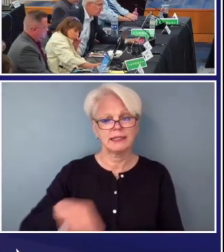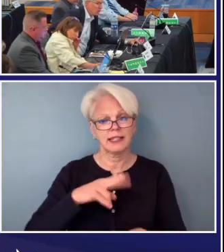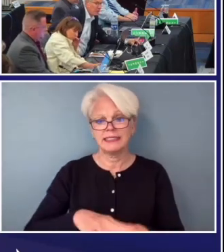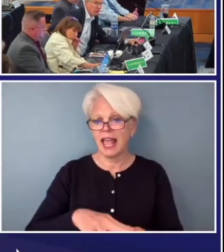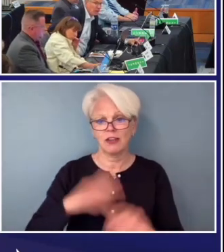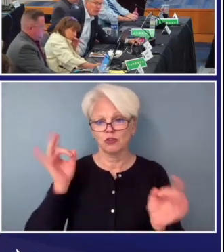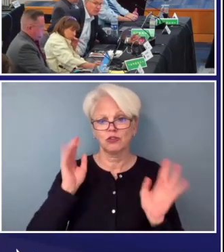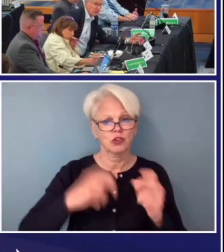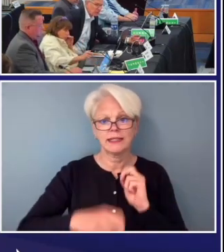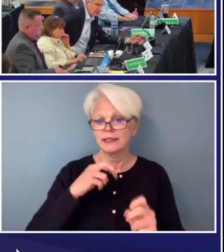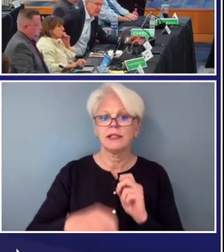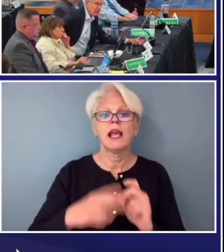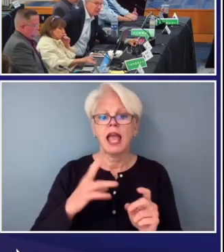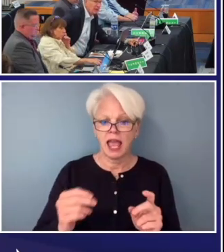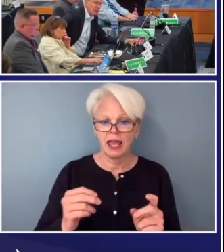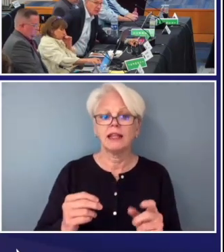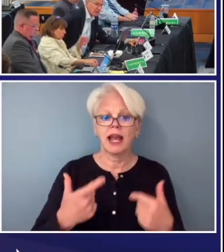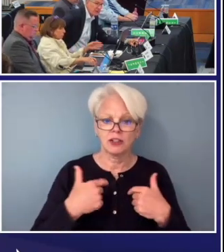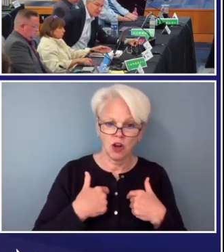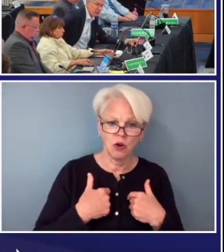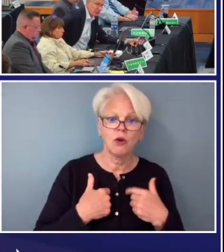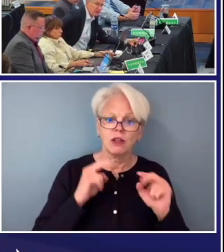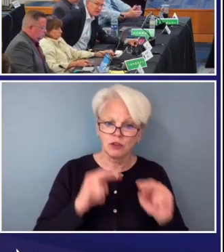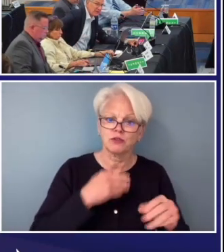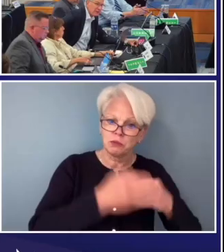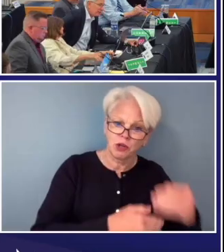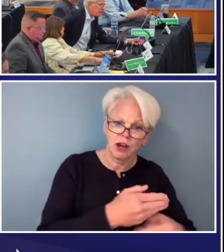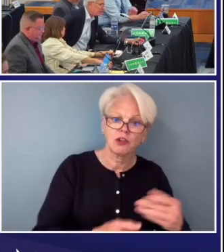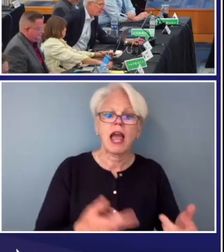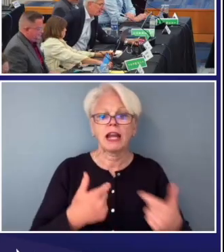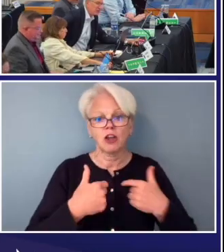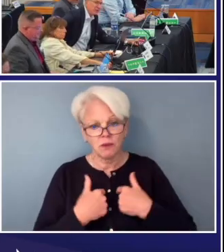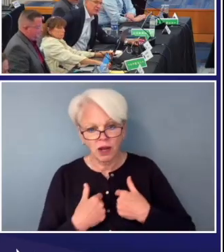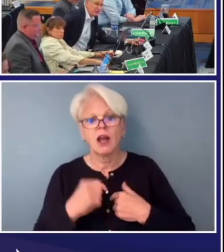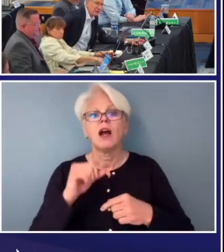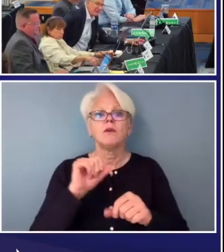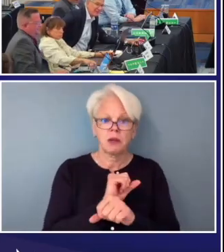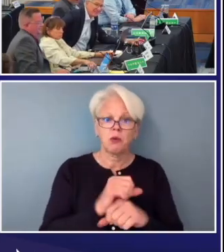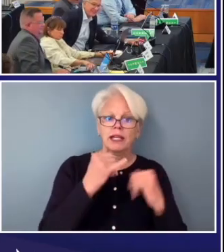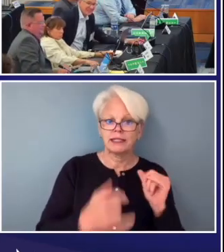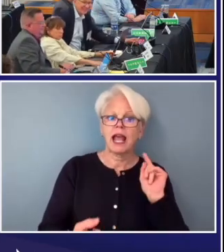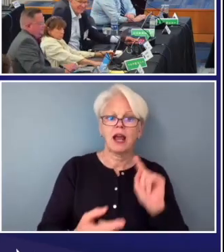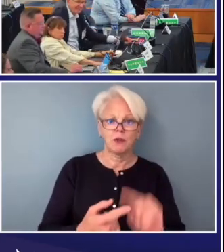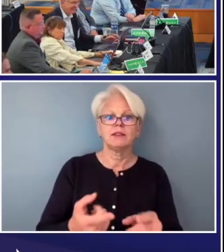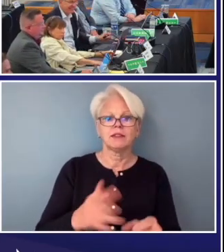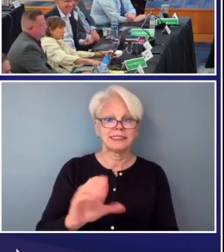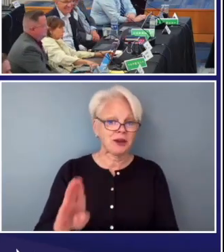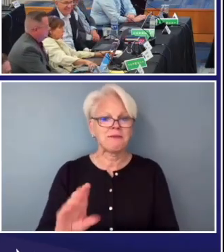will be working between now and close the business on April 27th to provide constructive feedback. Very good, Mark. very good.